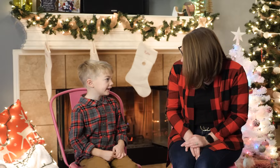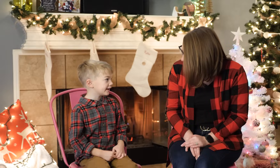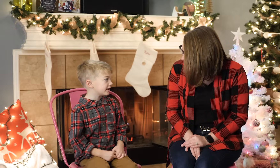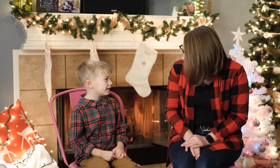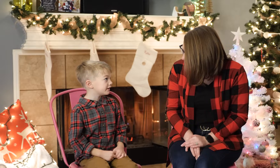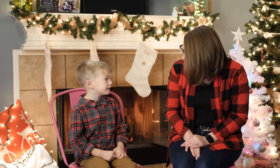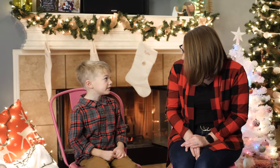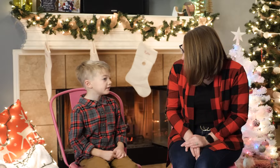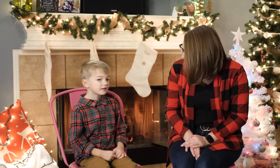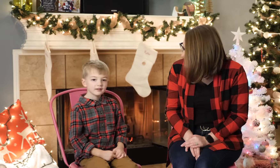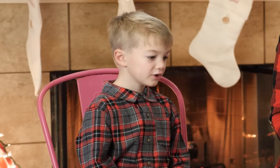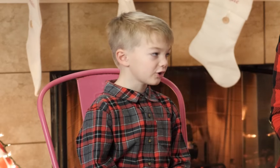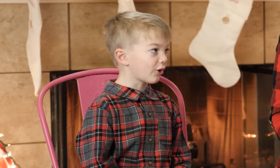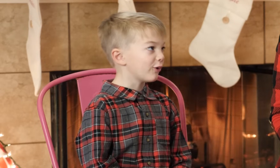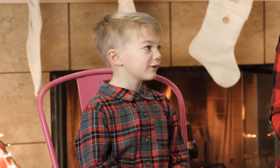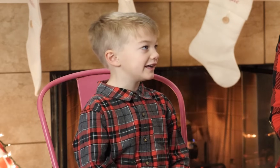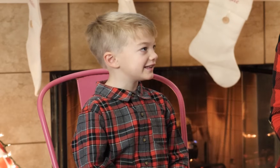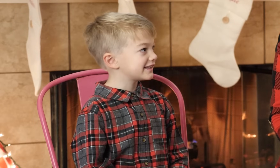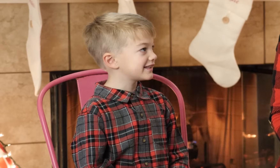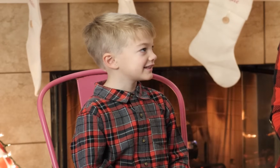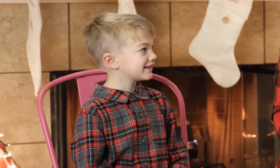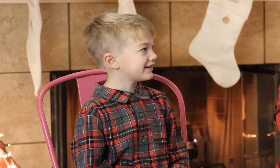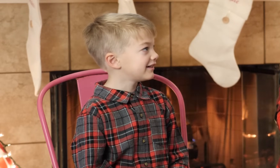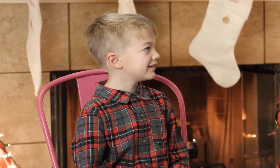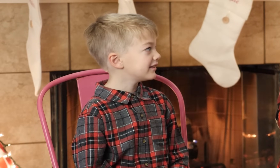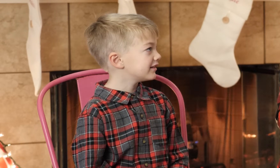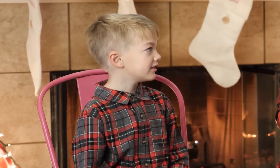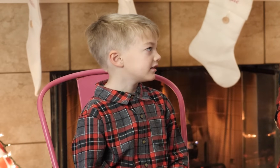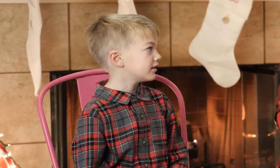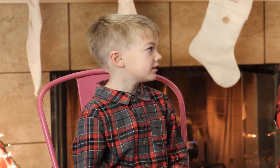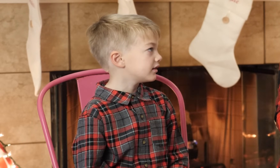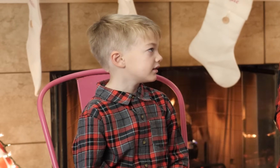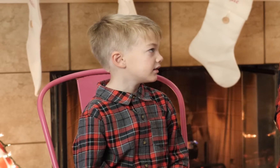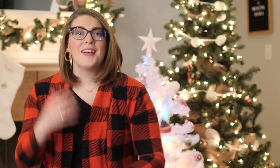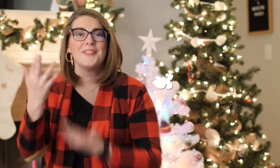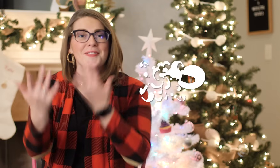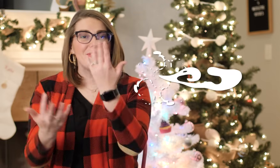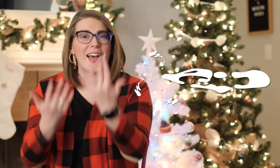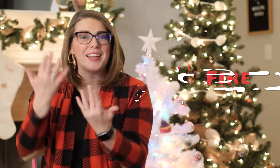and Lawrence. Lawrence yeah. FIRE